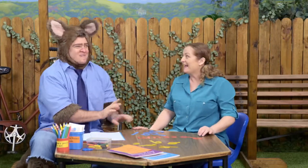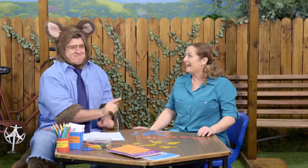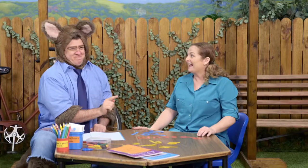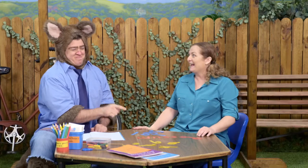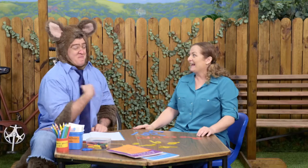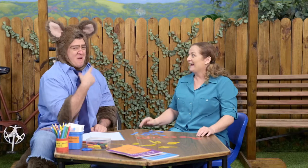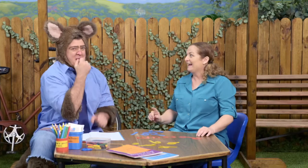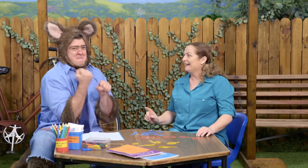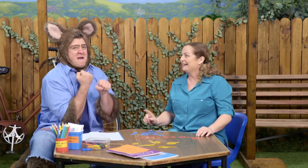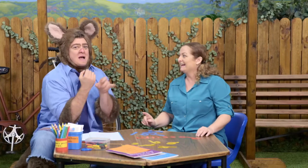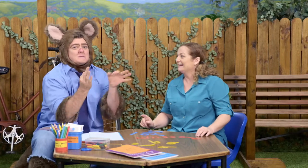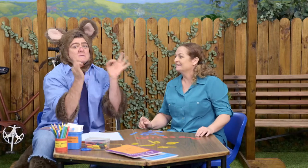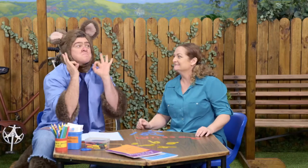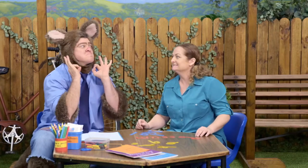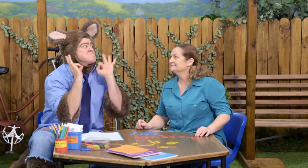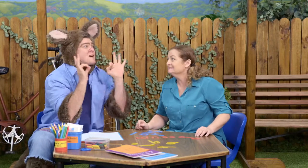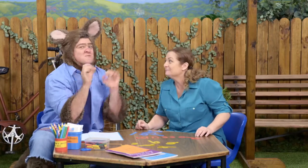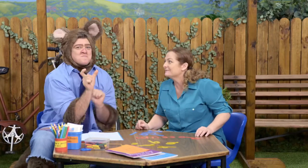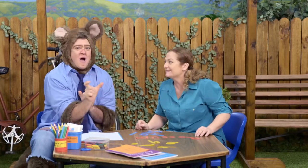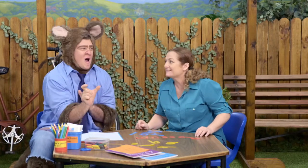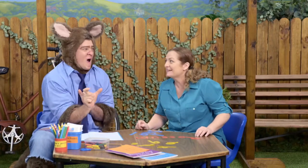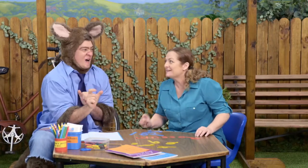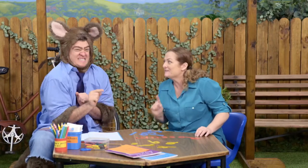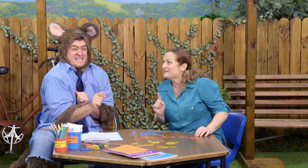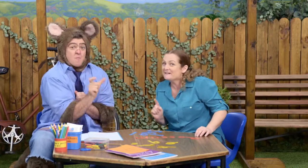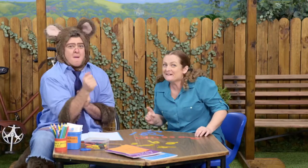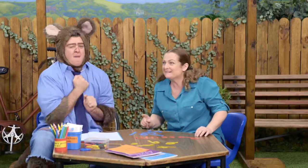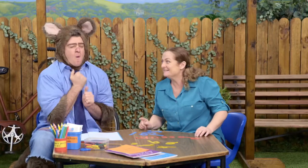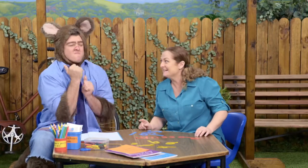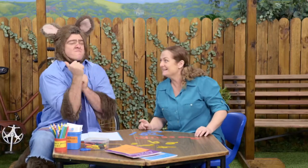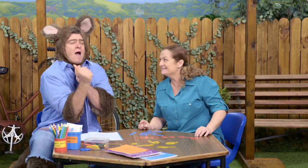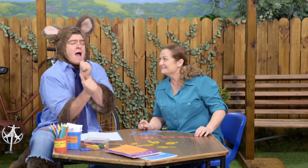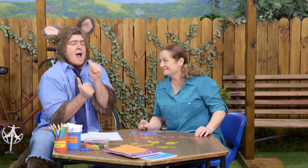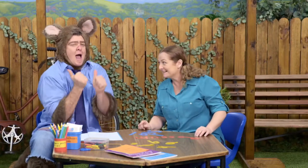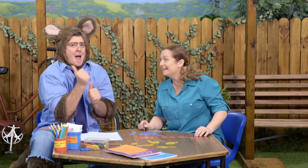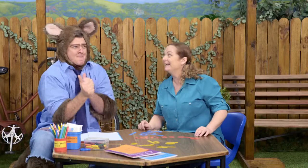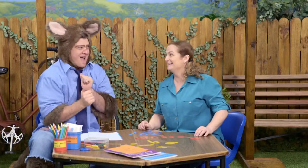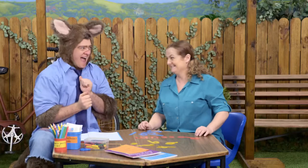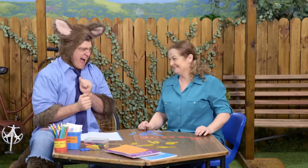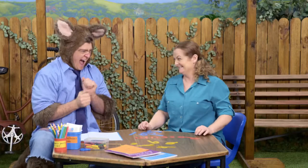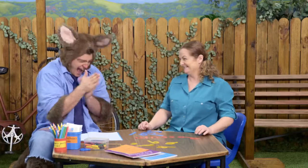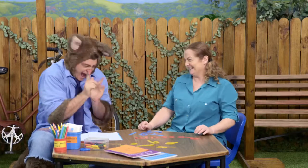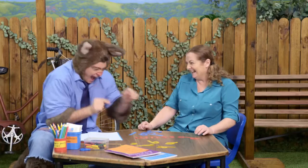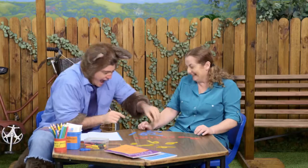Oh, I know! I can make a special word out of these. It's my favourite word.